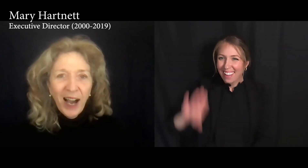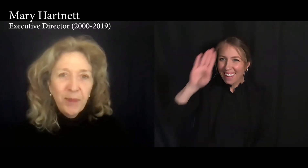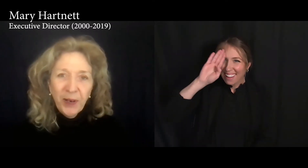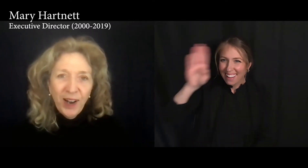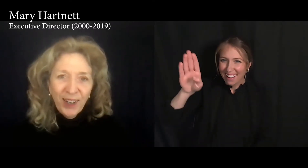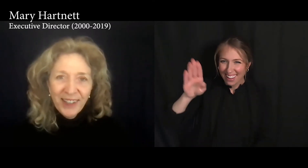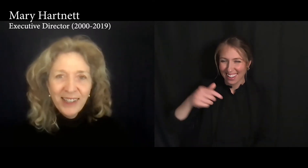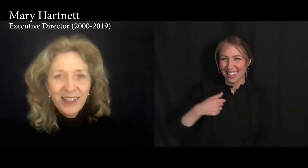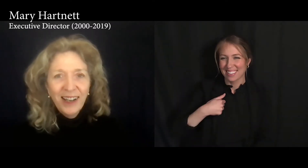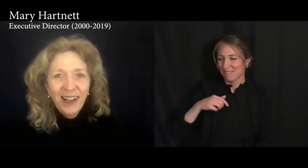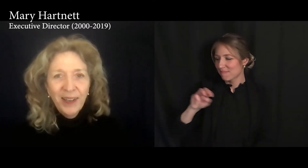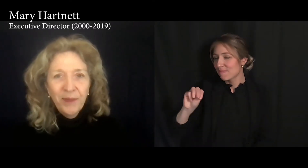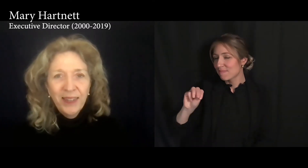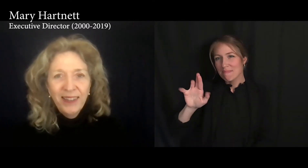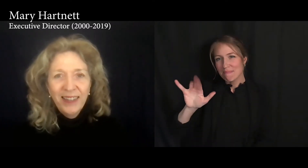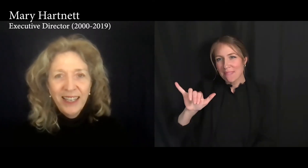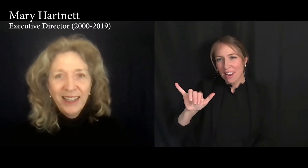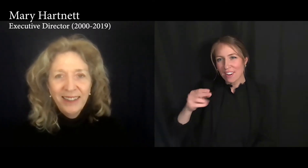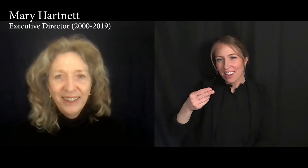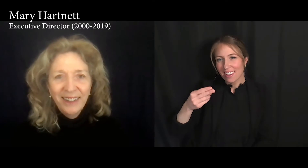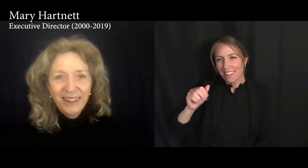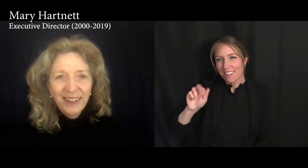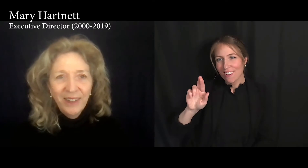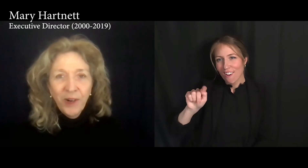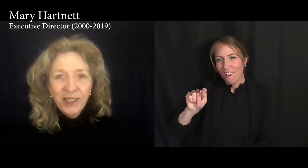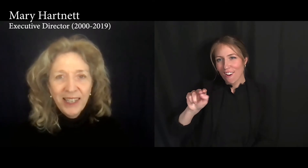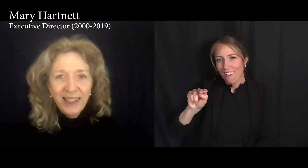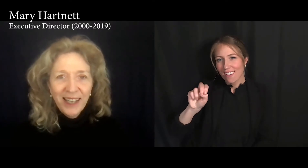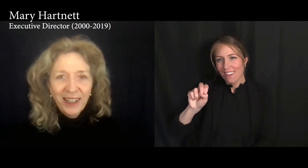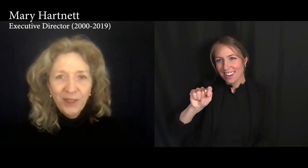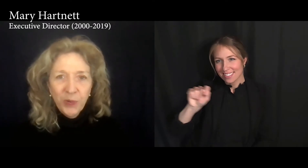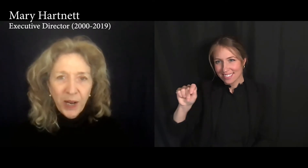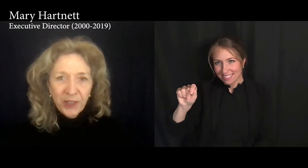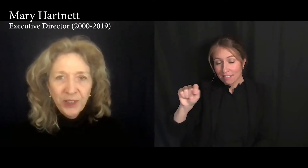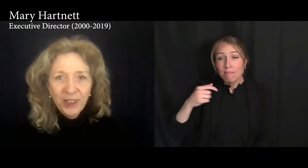I'm Mary Hartnett. I was the executive director